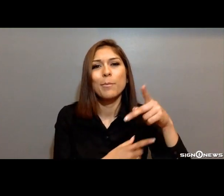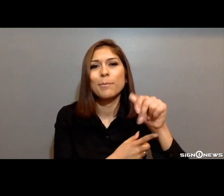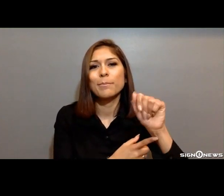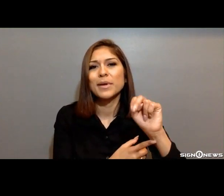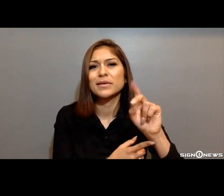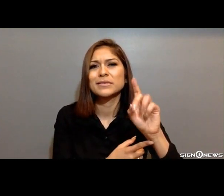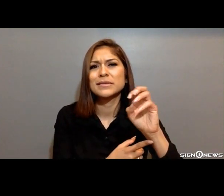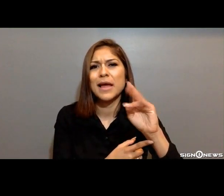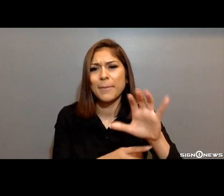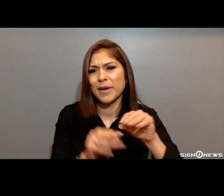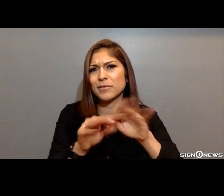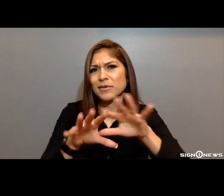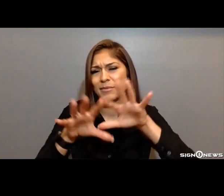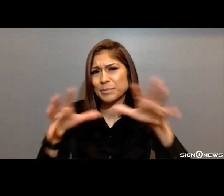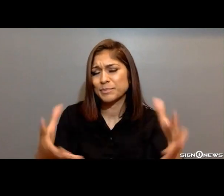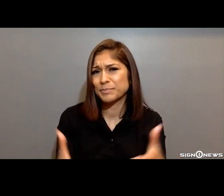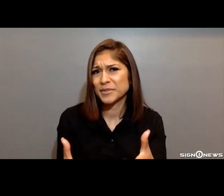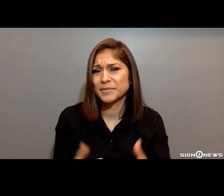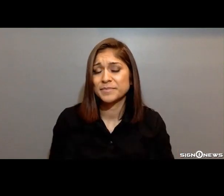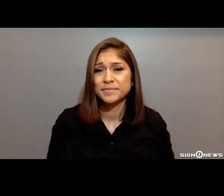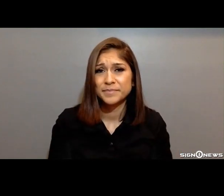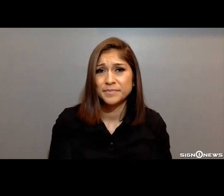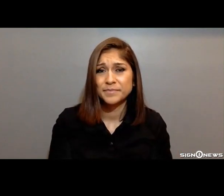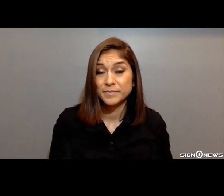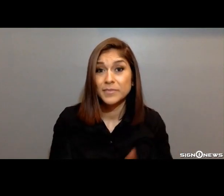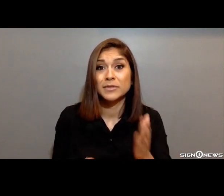to the pandemic.